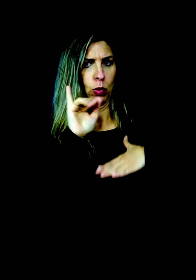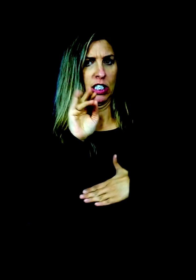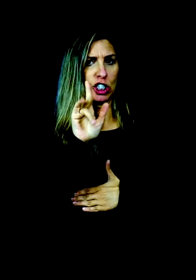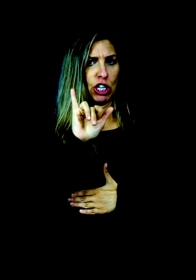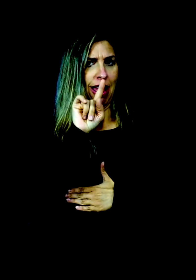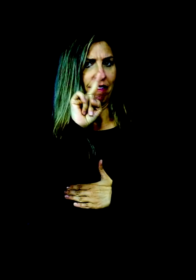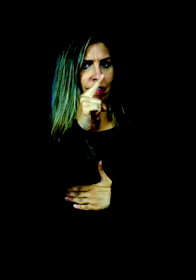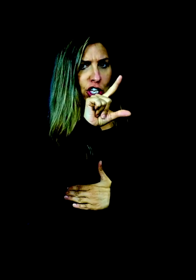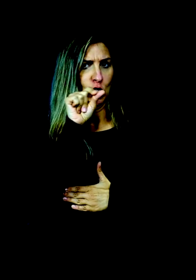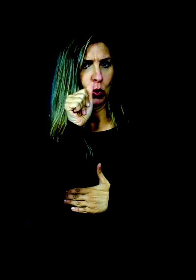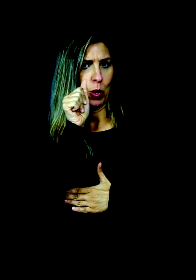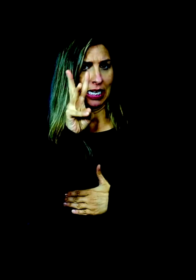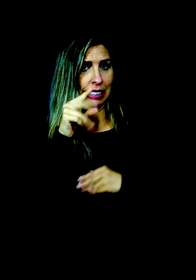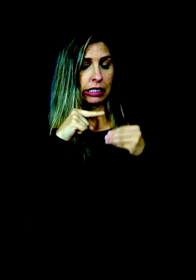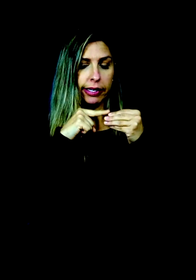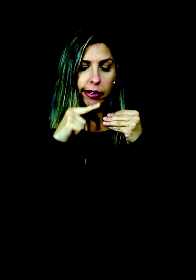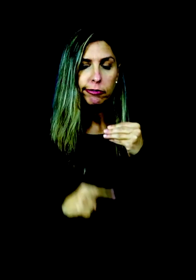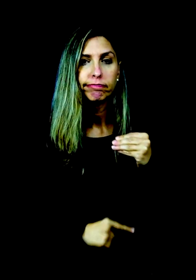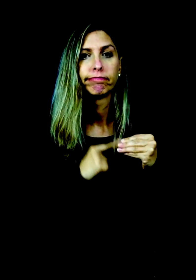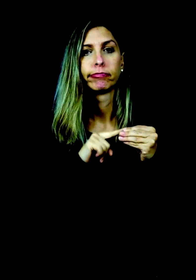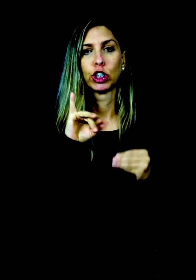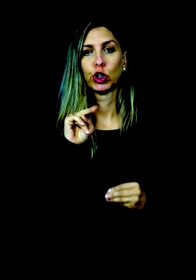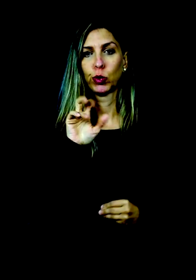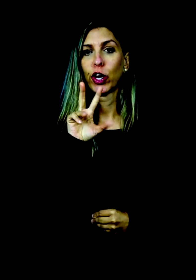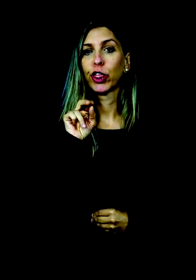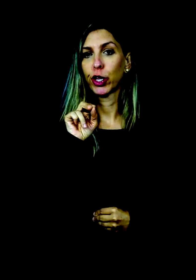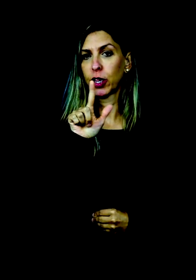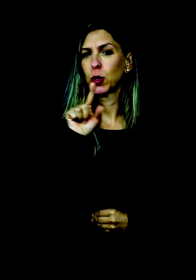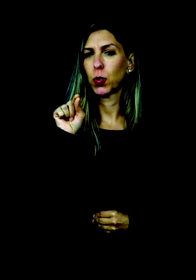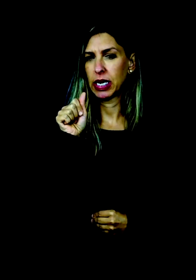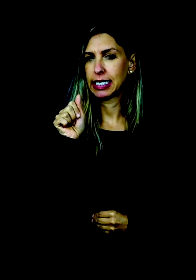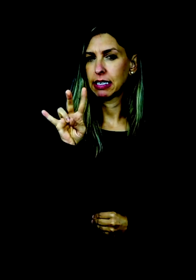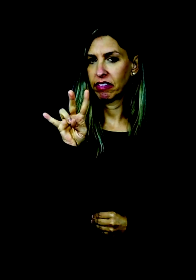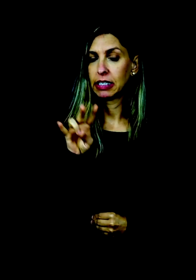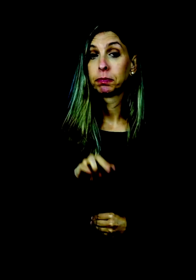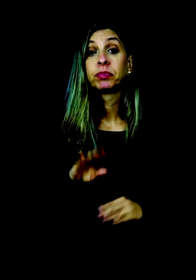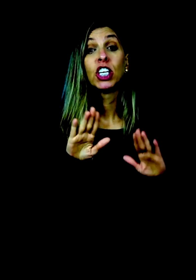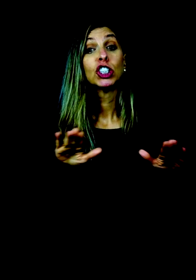Special Education services between 7/1/16 and 6/30/17 to transition to kindergarten.